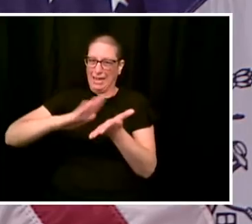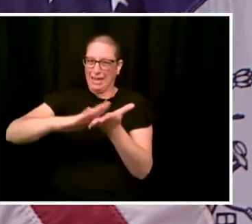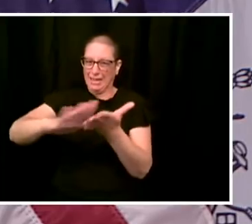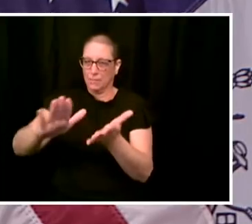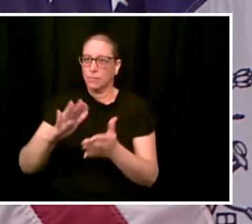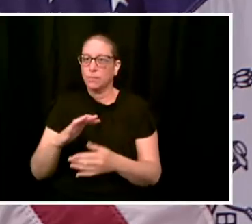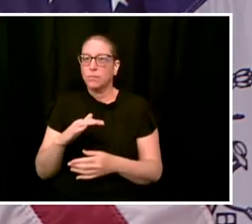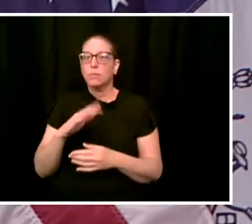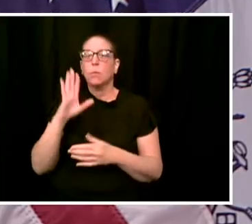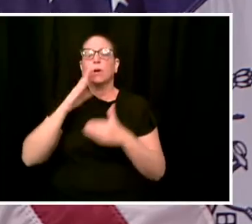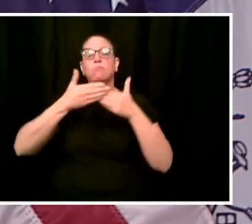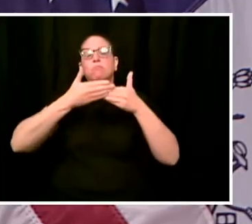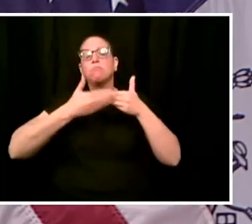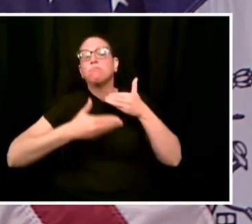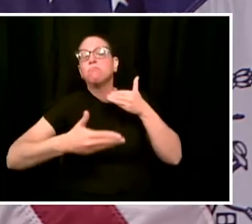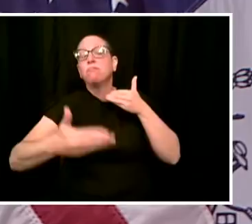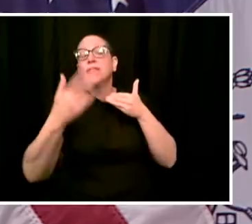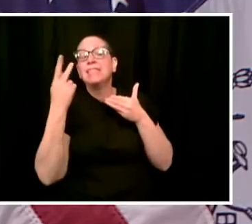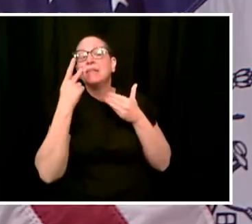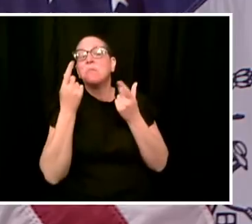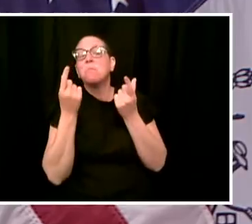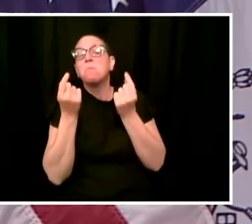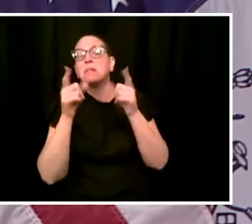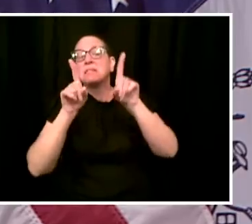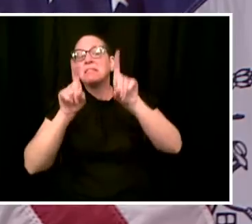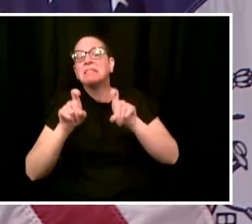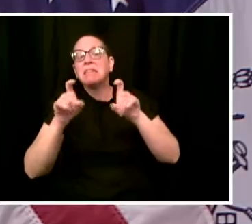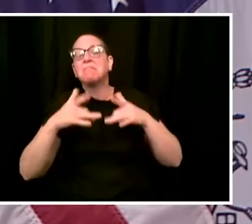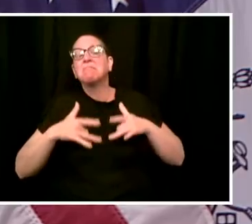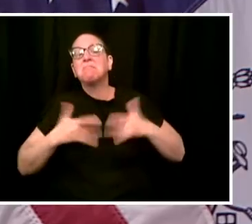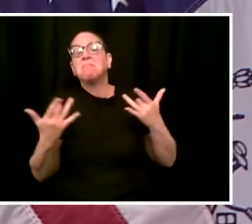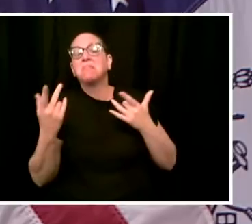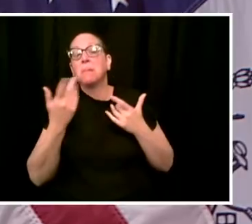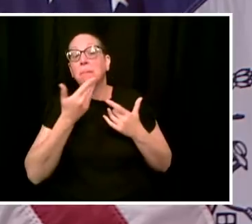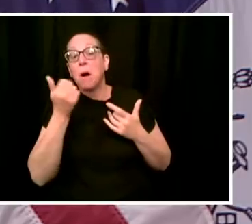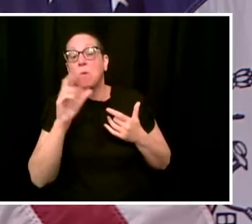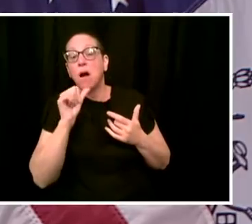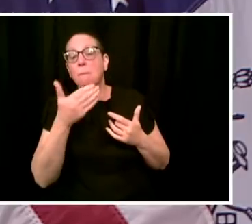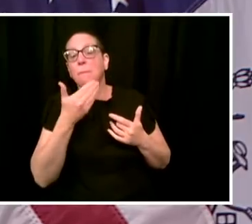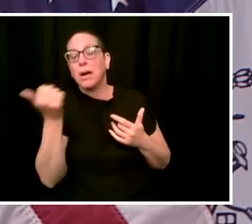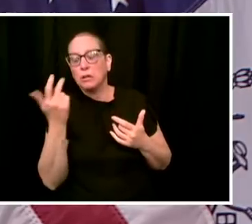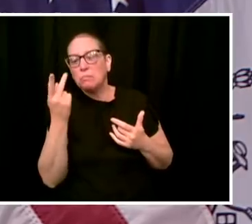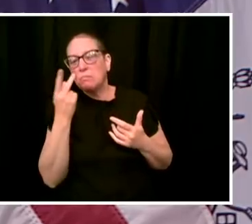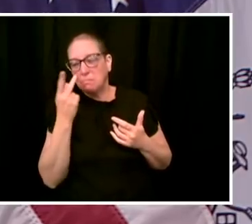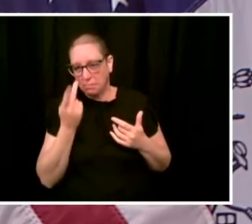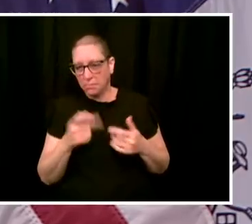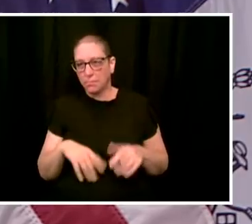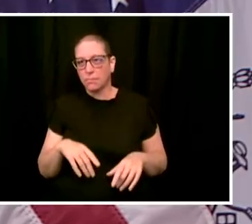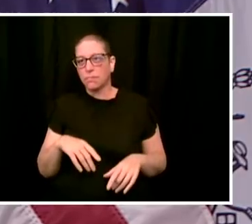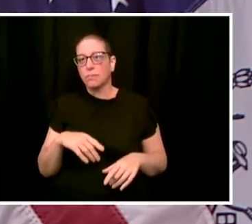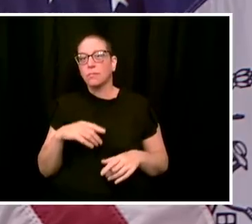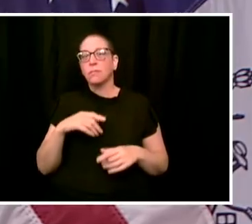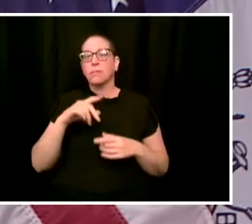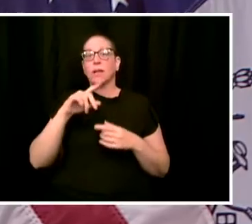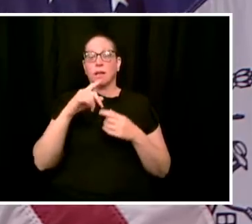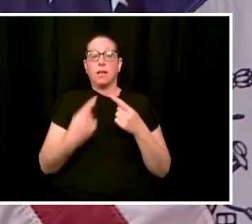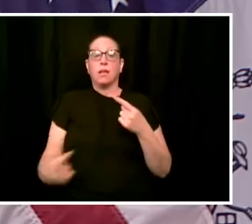WHAT IT MEANS GOING FORWARD. ON THE NYPD, WE WANT TO GBEINT A